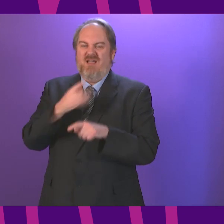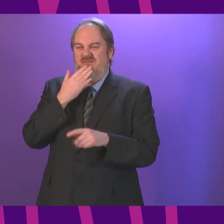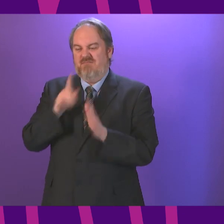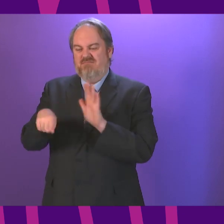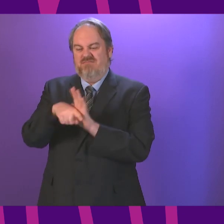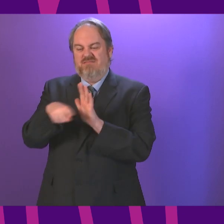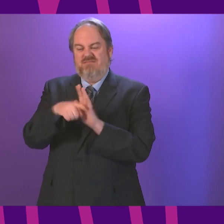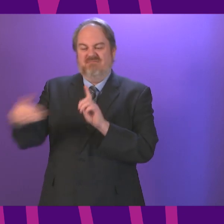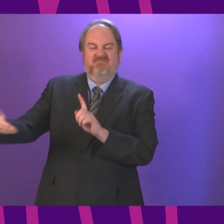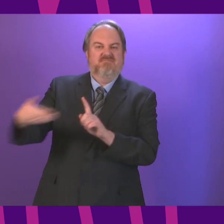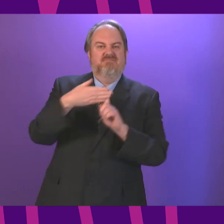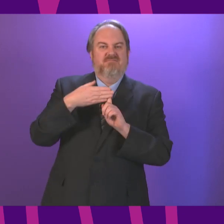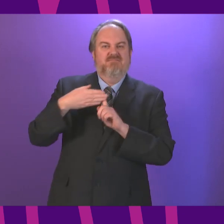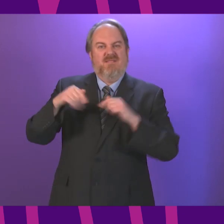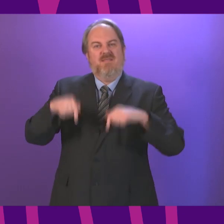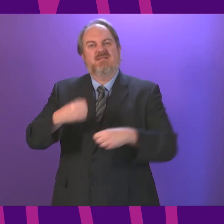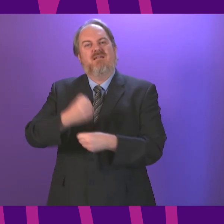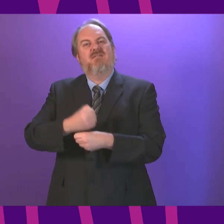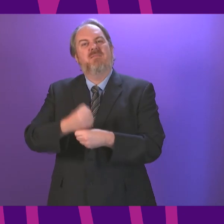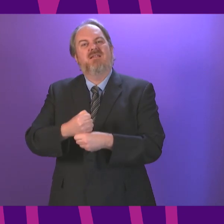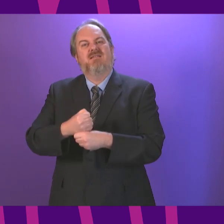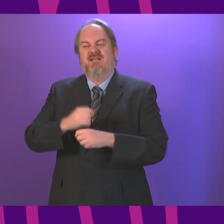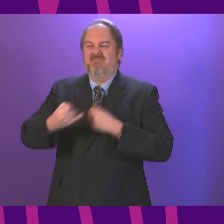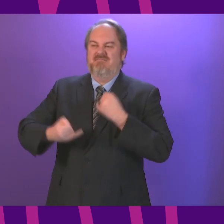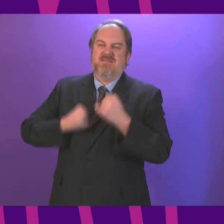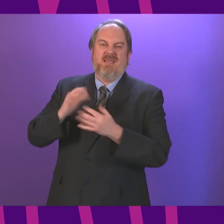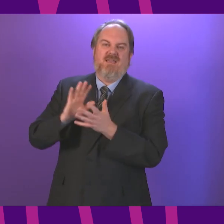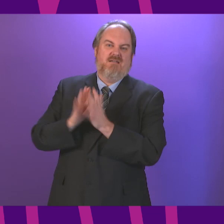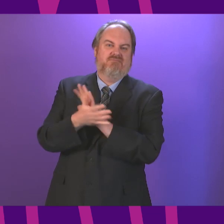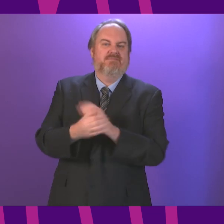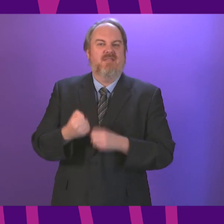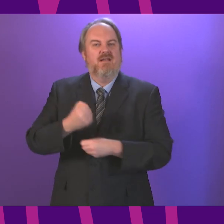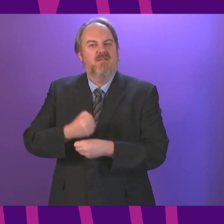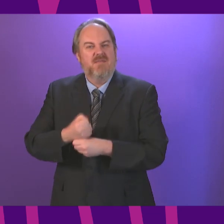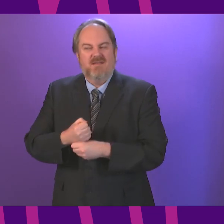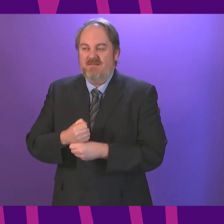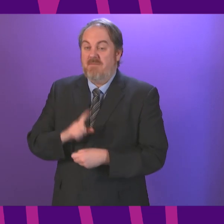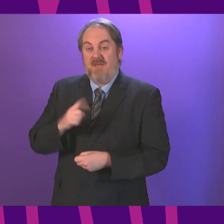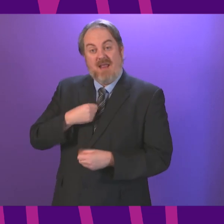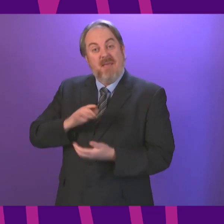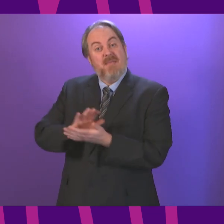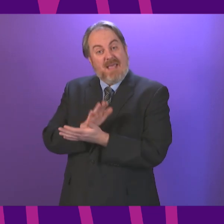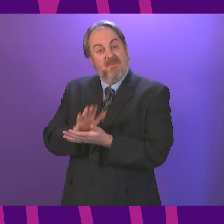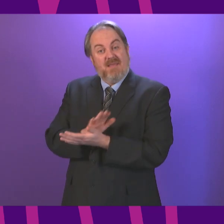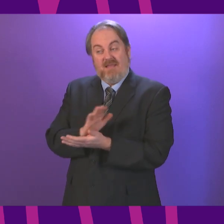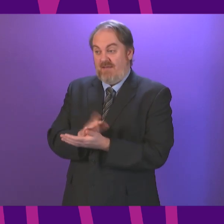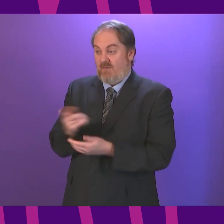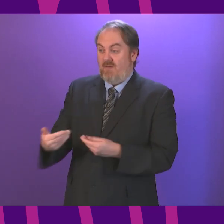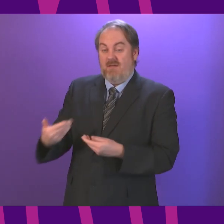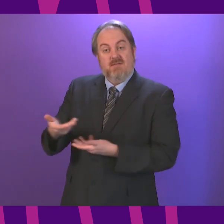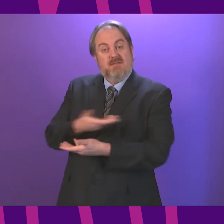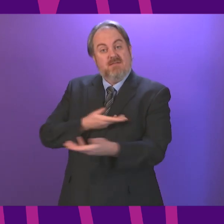people want to focus on. I am therefore pleased that she is back on to the issue of education and